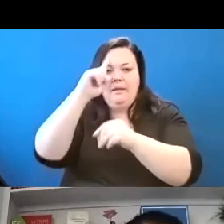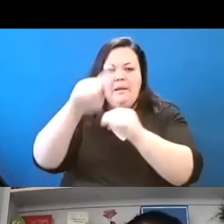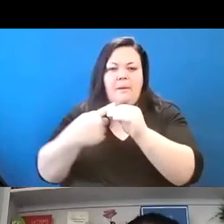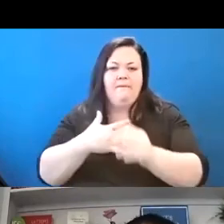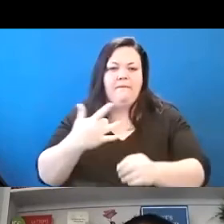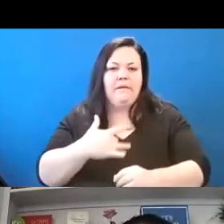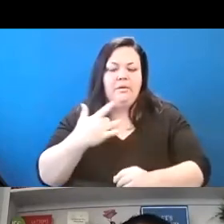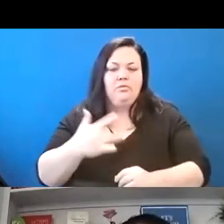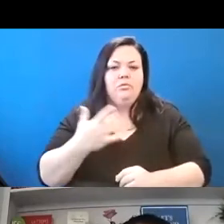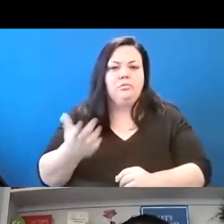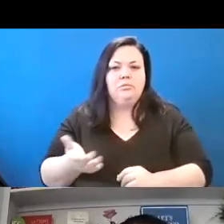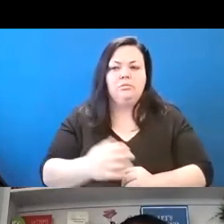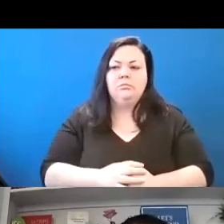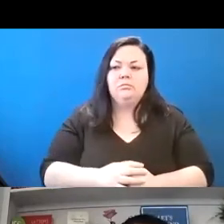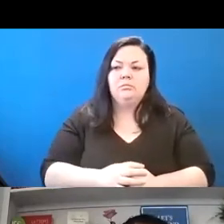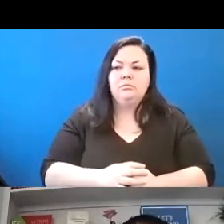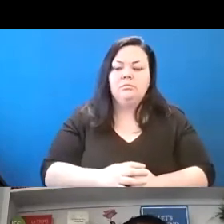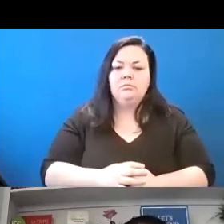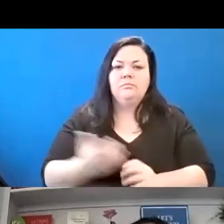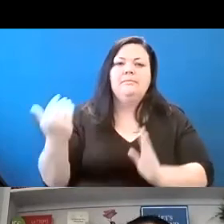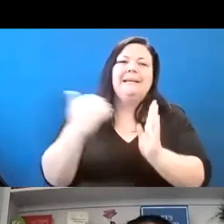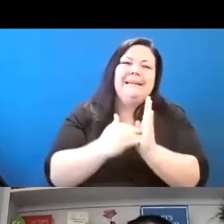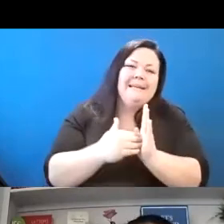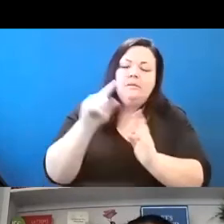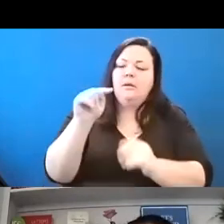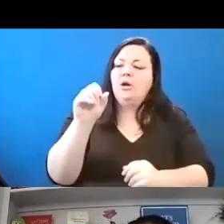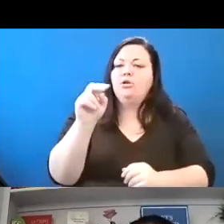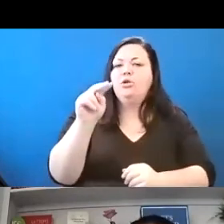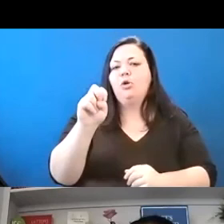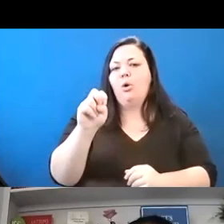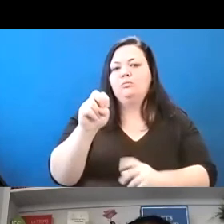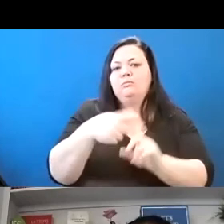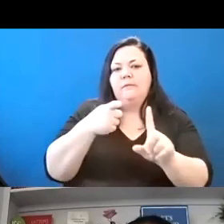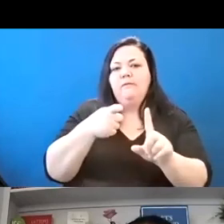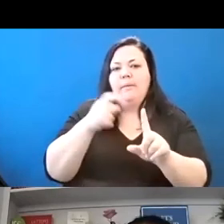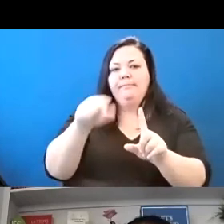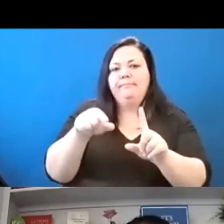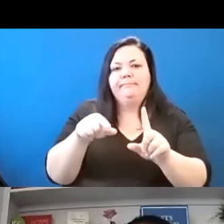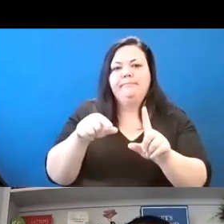is again you know the tone is what we really think authorial here so i would say that like